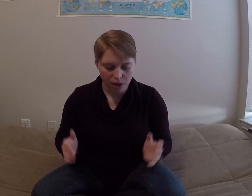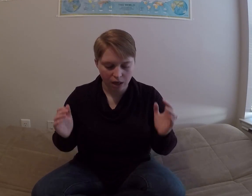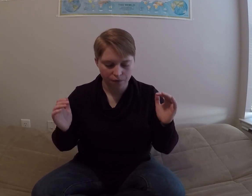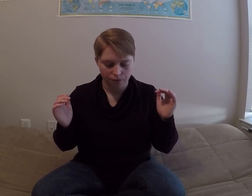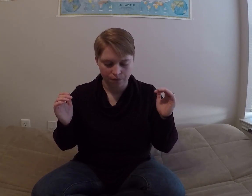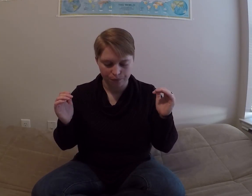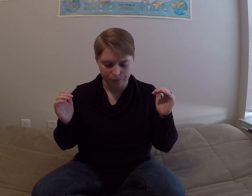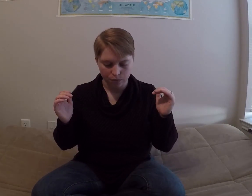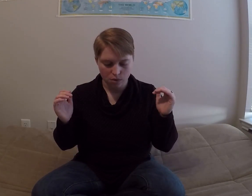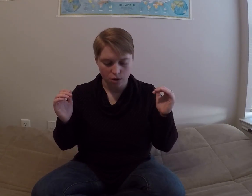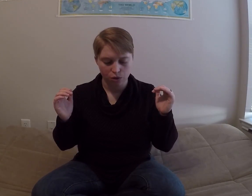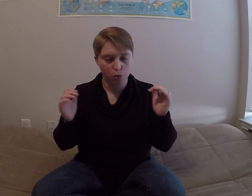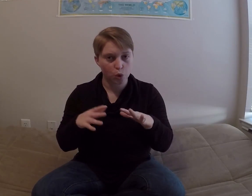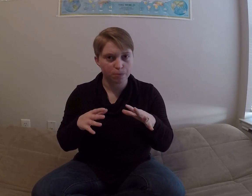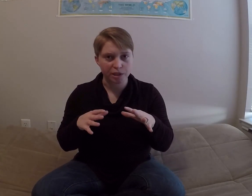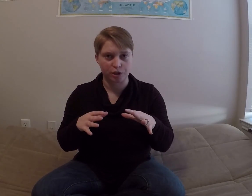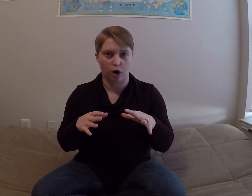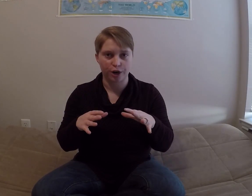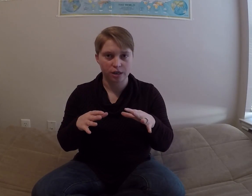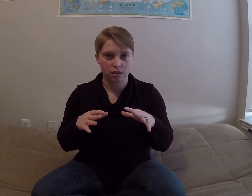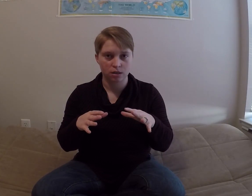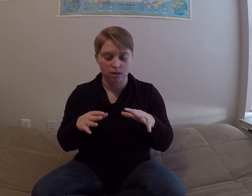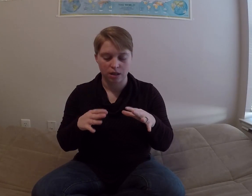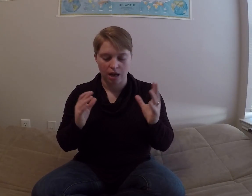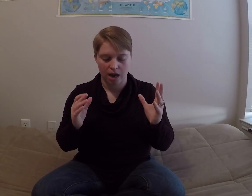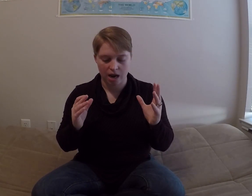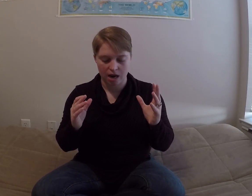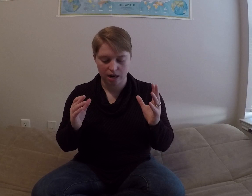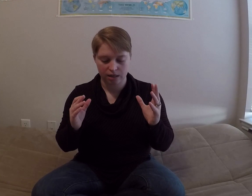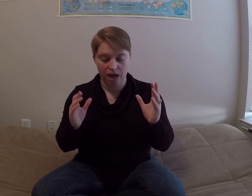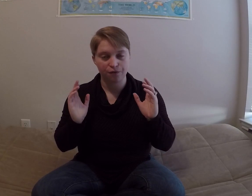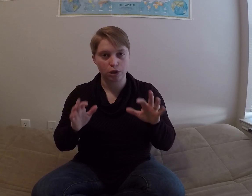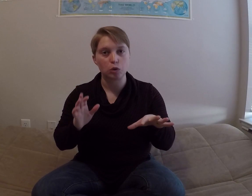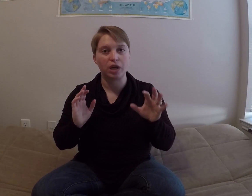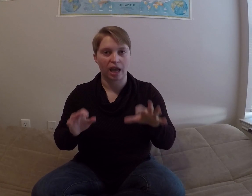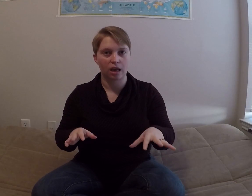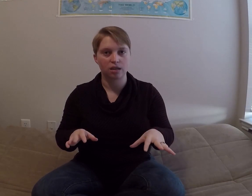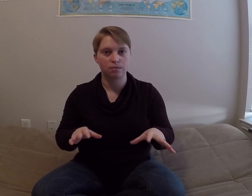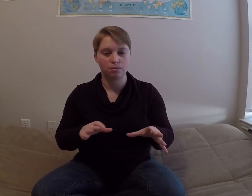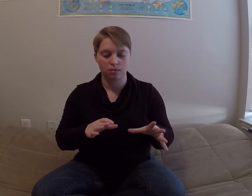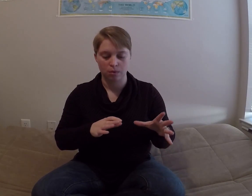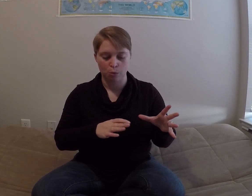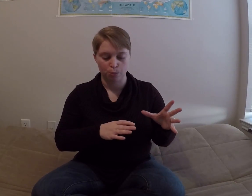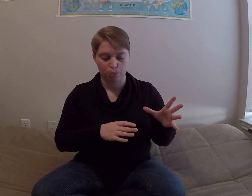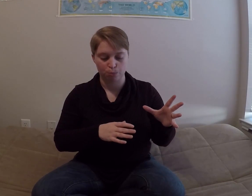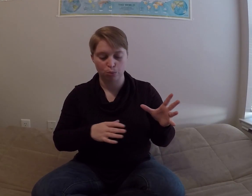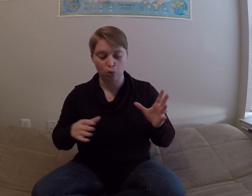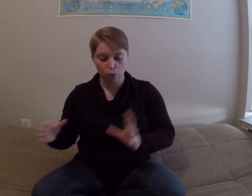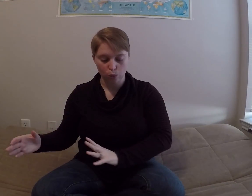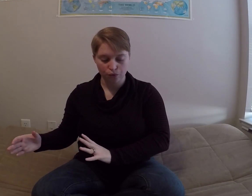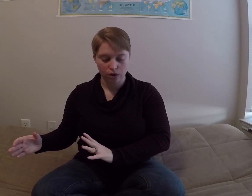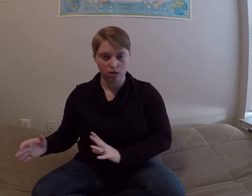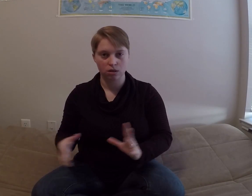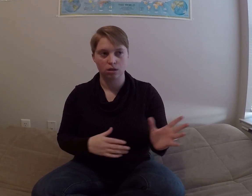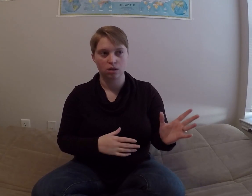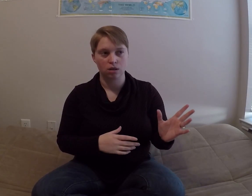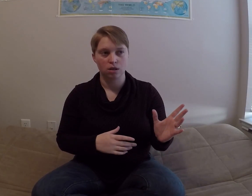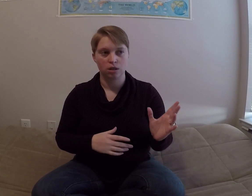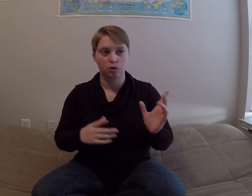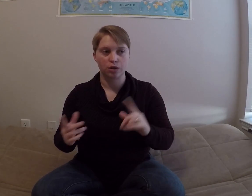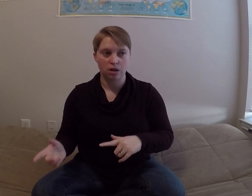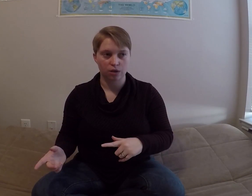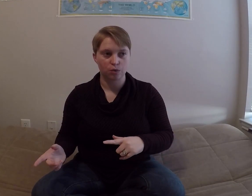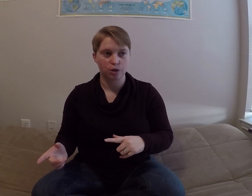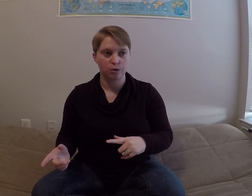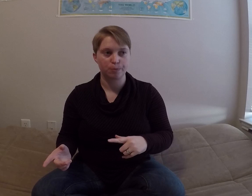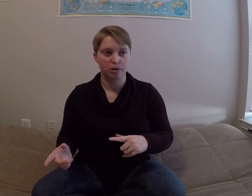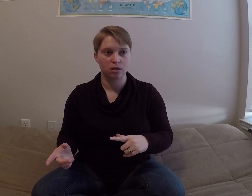Also if the room is dark and if you can move to another room,